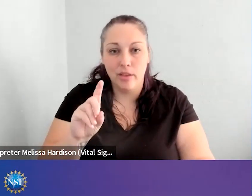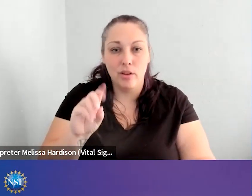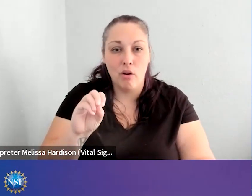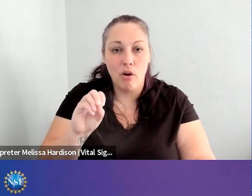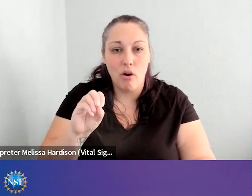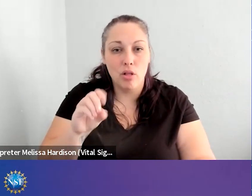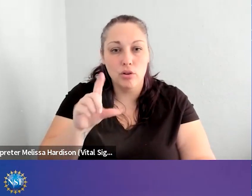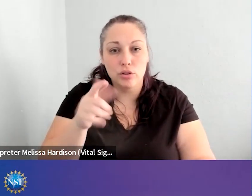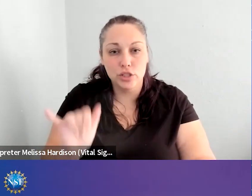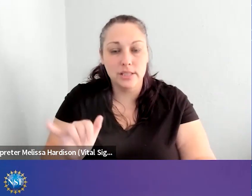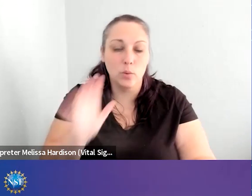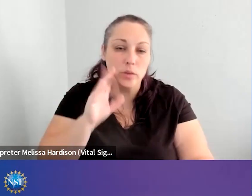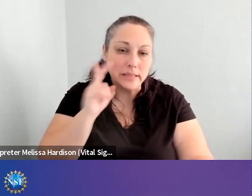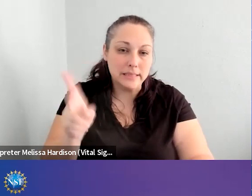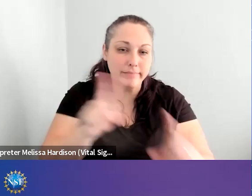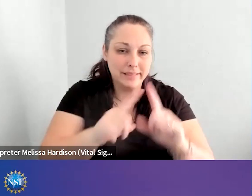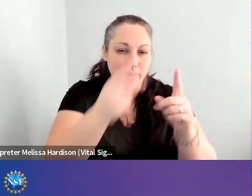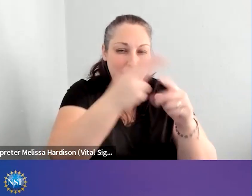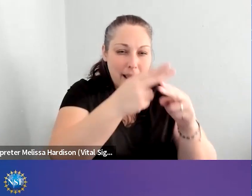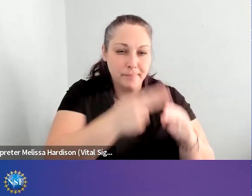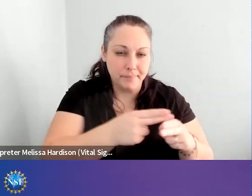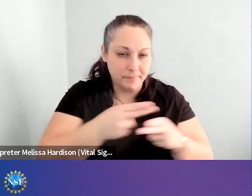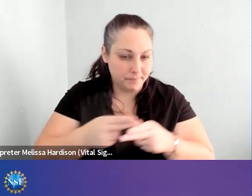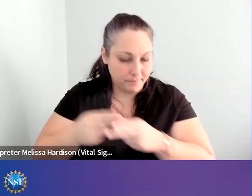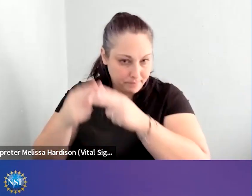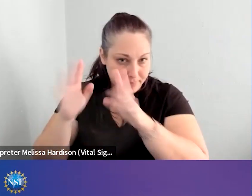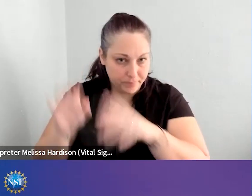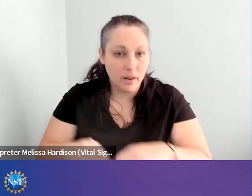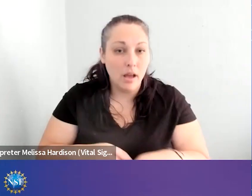My recommendation would be to take a look at --